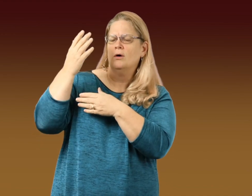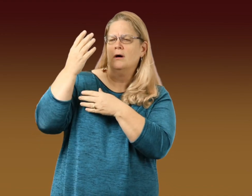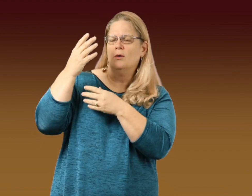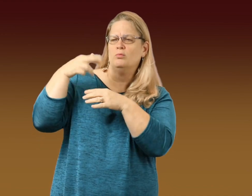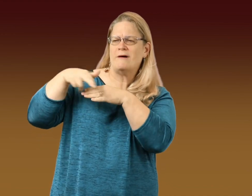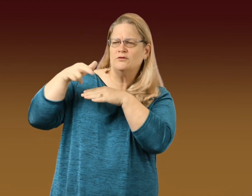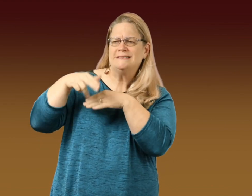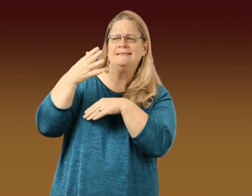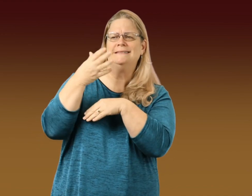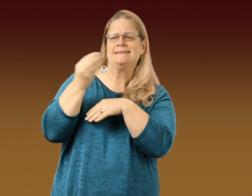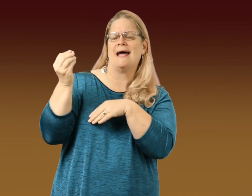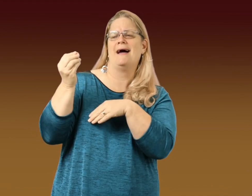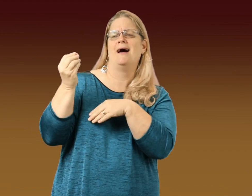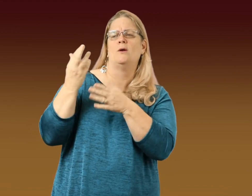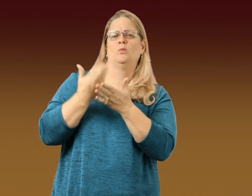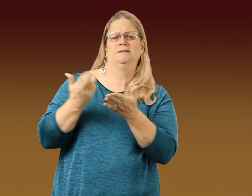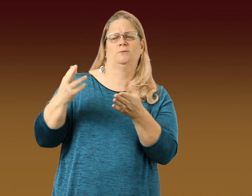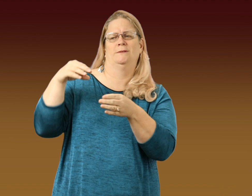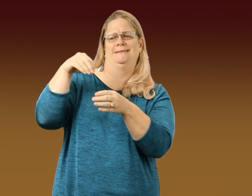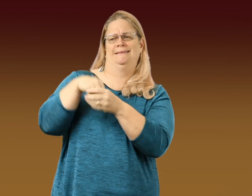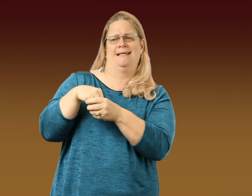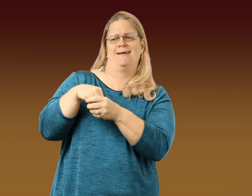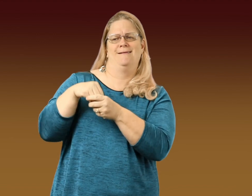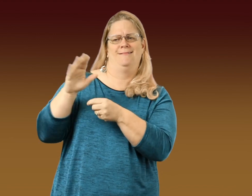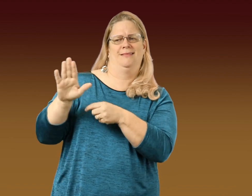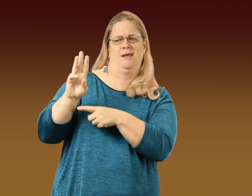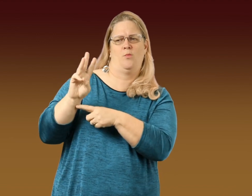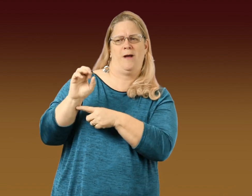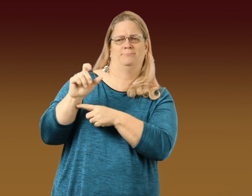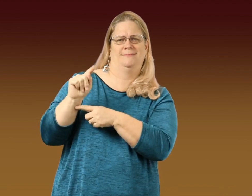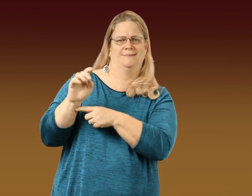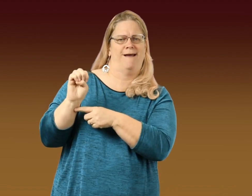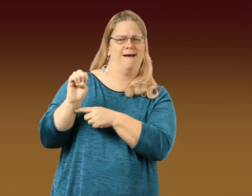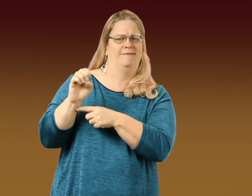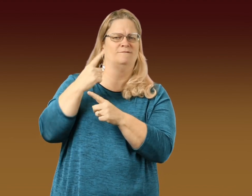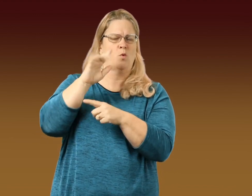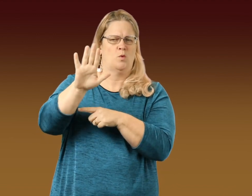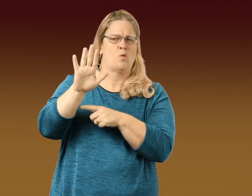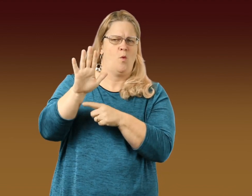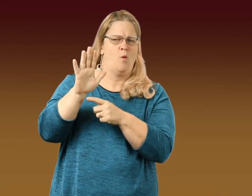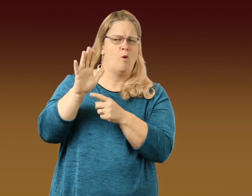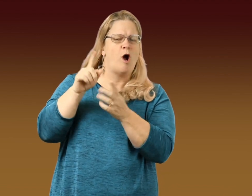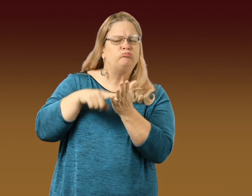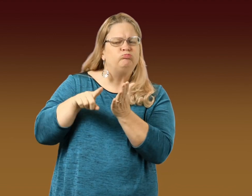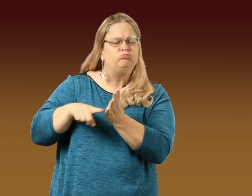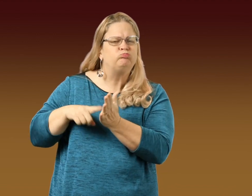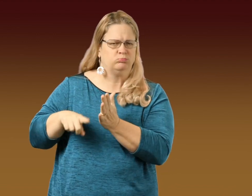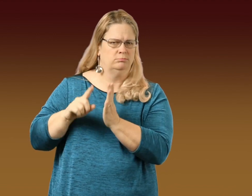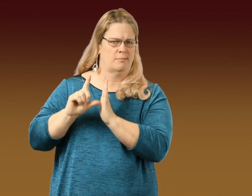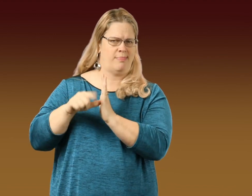as well as resources, available in the website for your perusal later on.